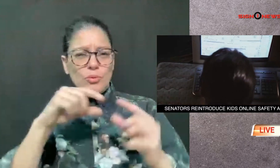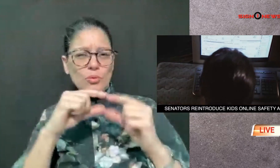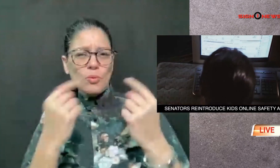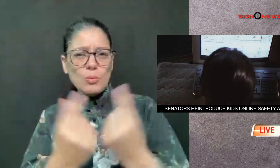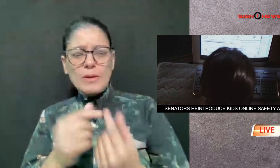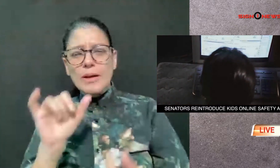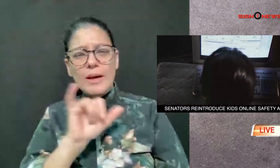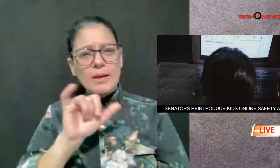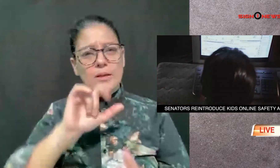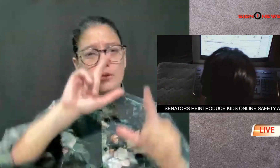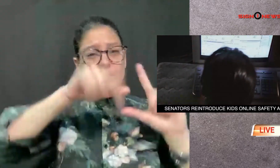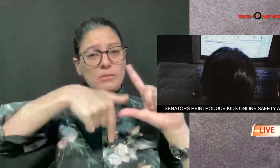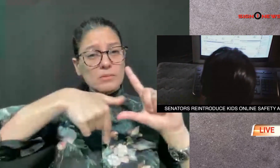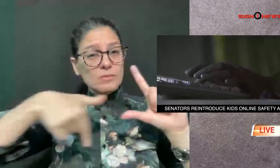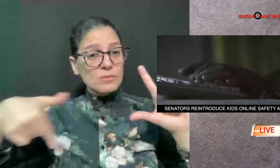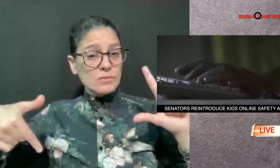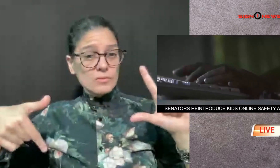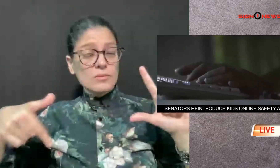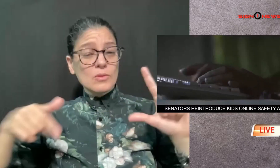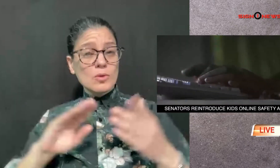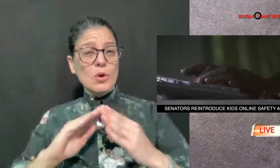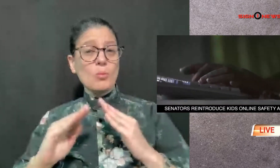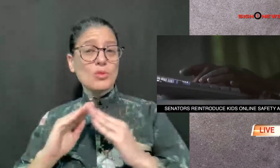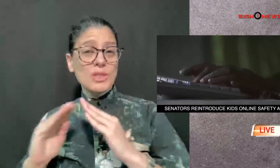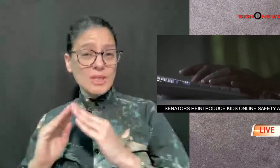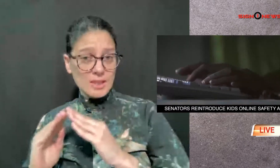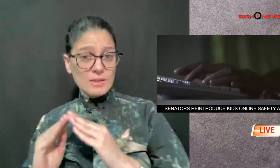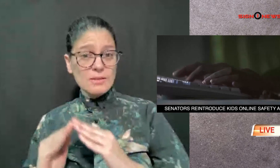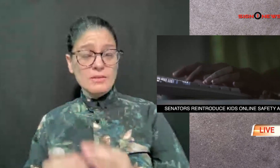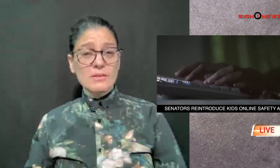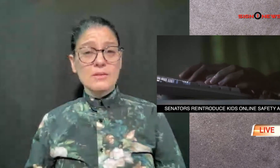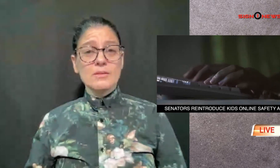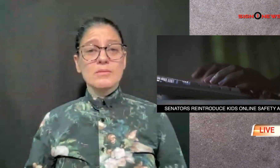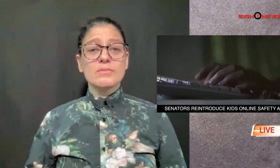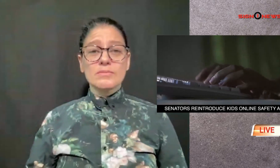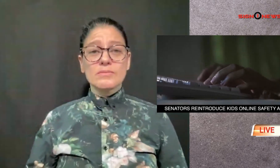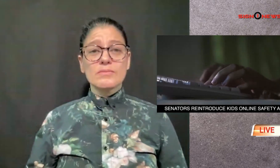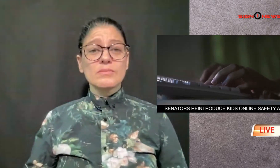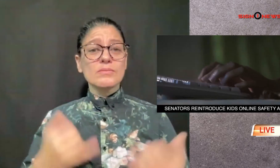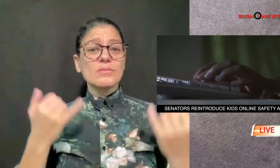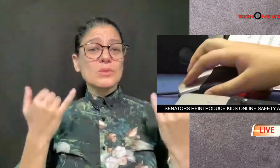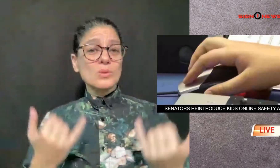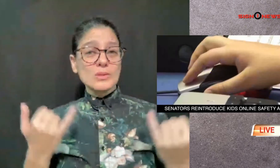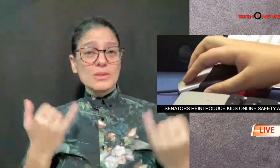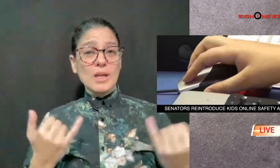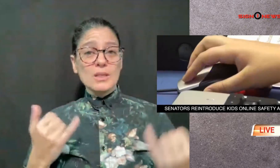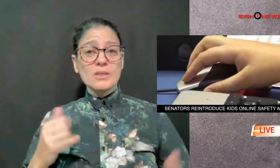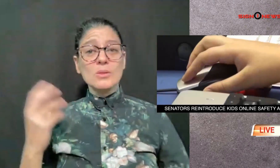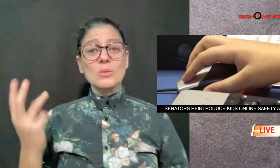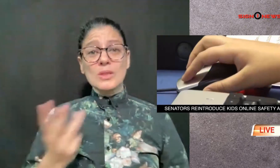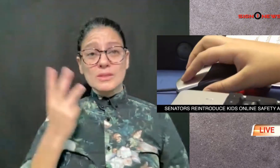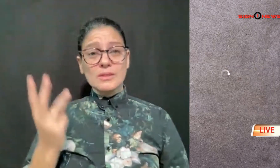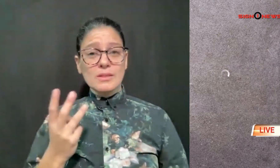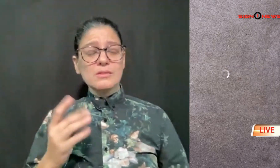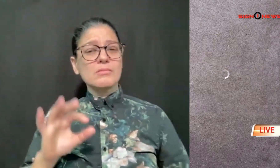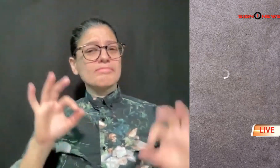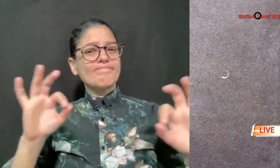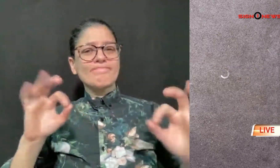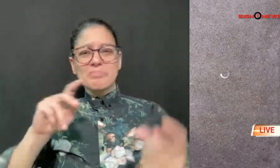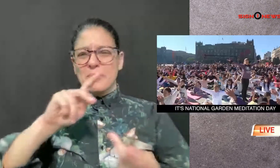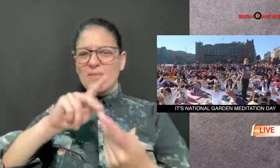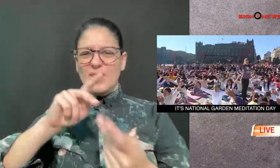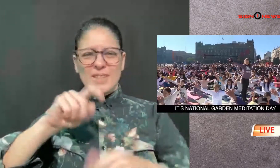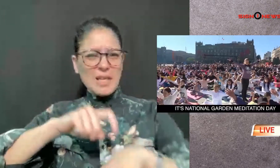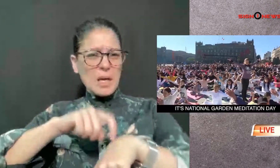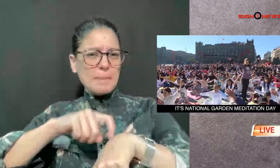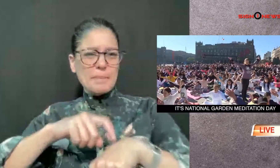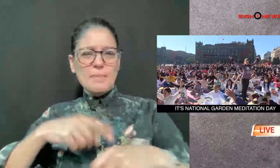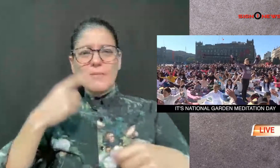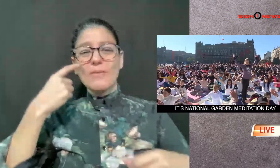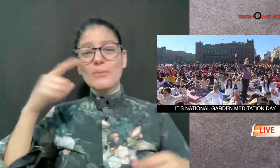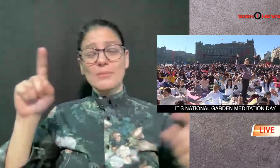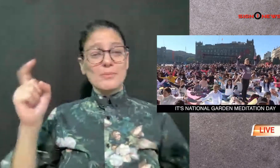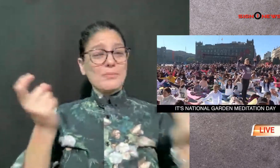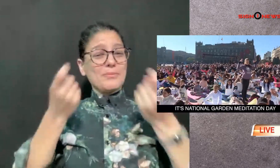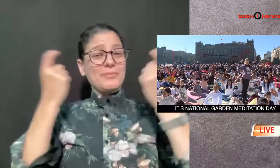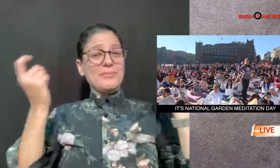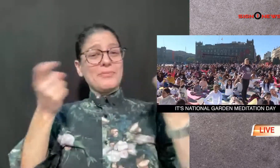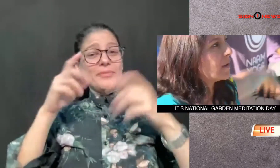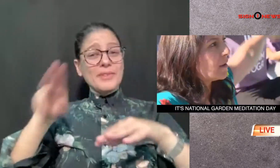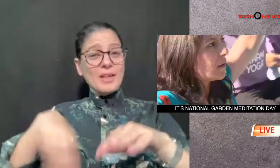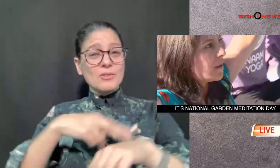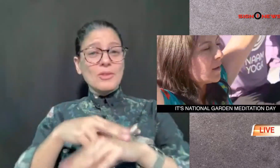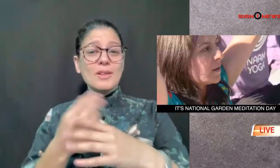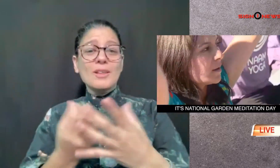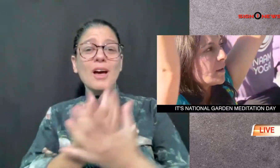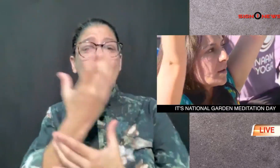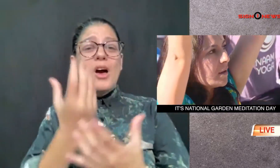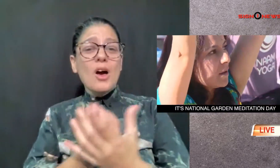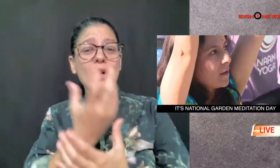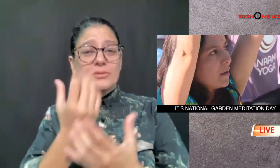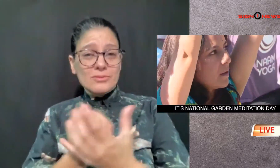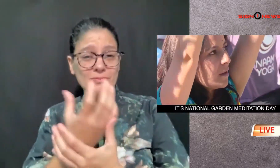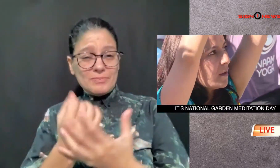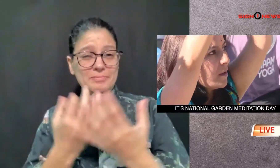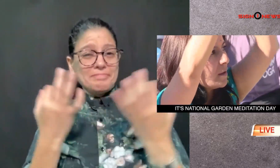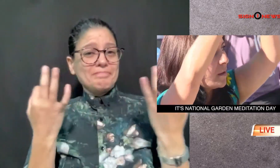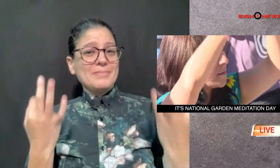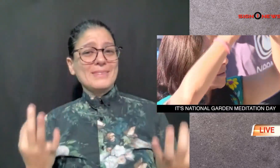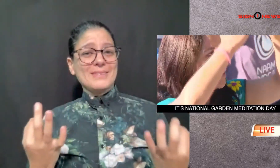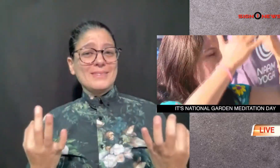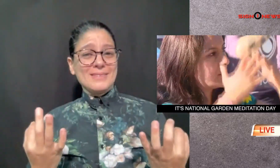like the LBGTQ community today Wednesday is a perfect time to celebrate national garden